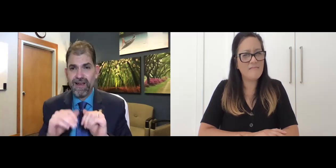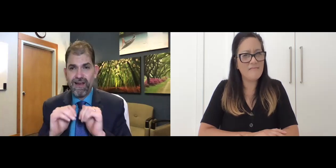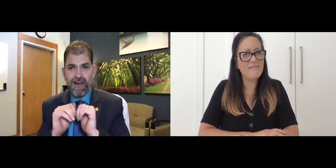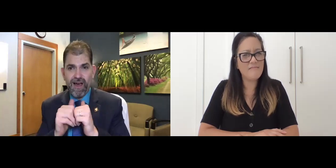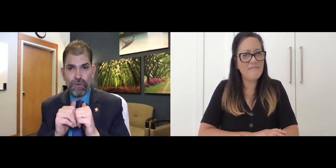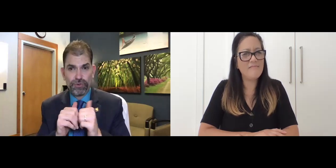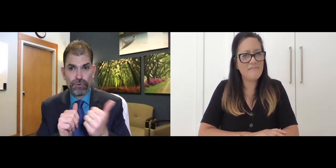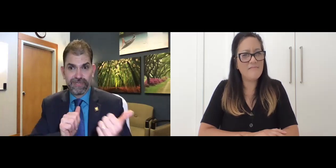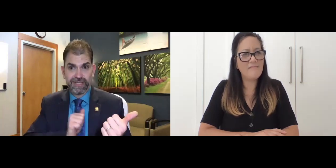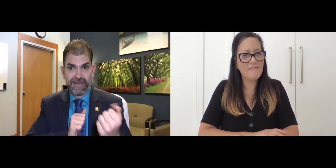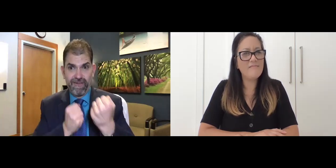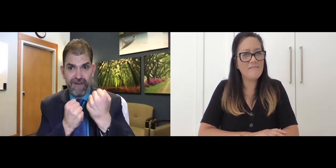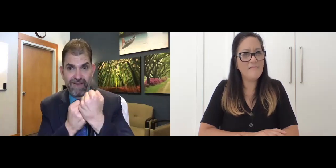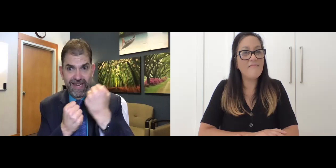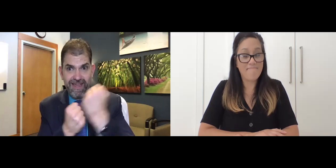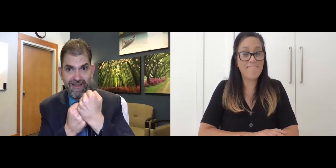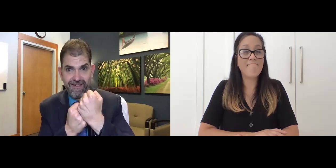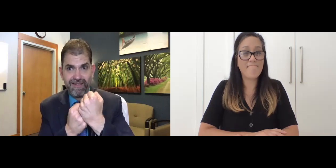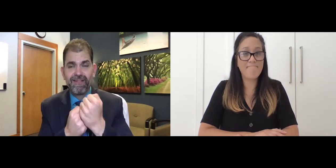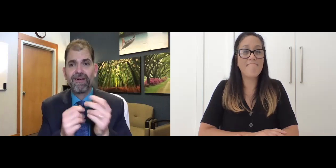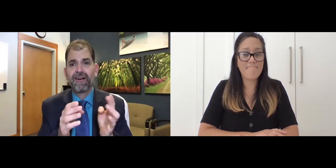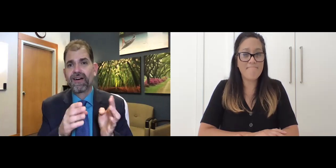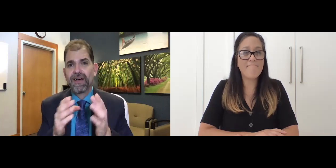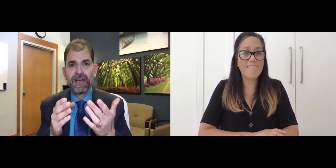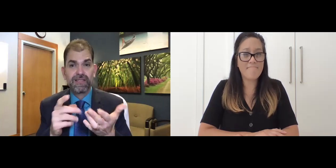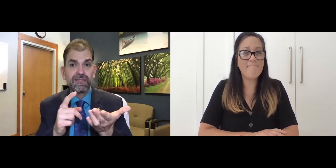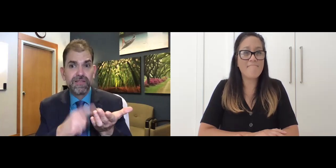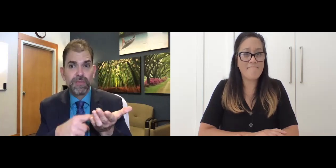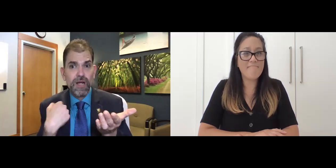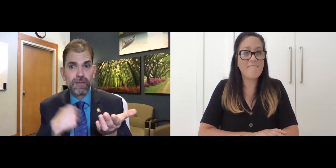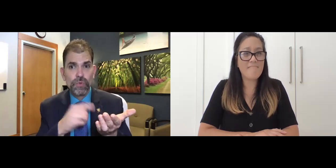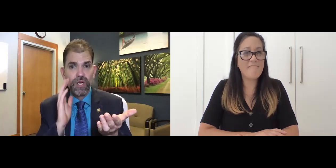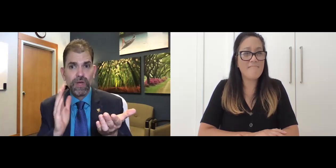and how to approach it, how to advocate.